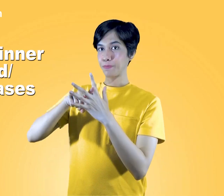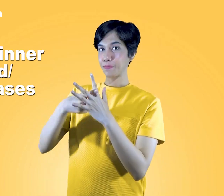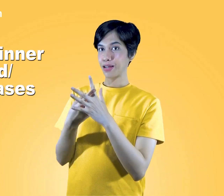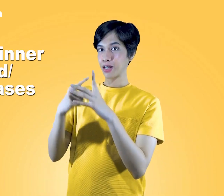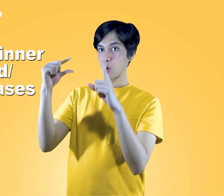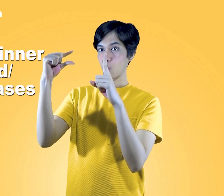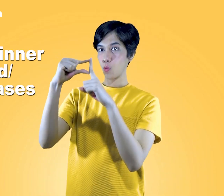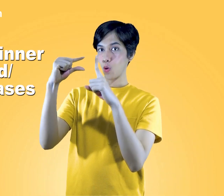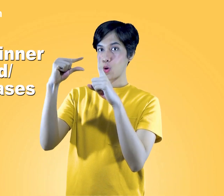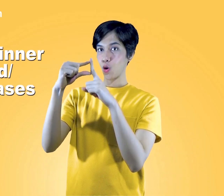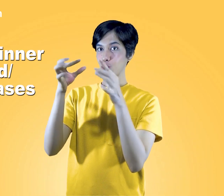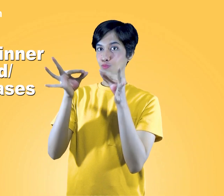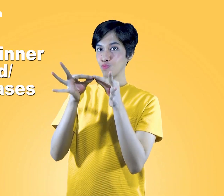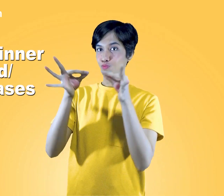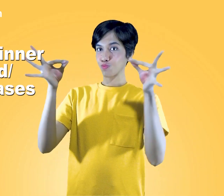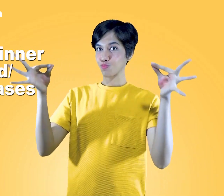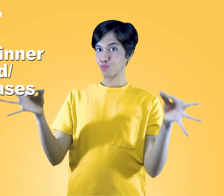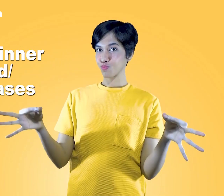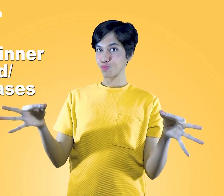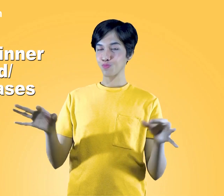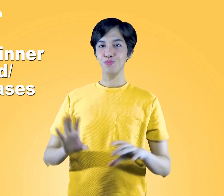Beginner word/ phrases